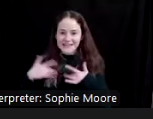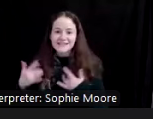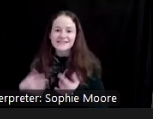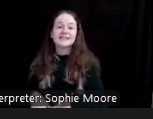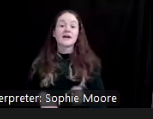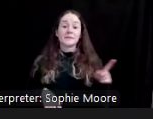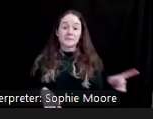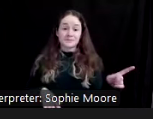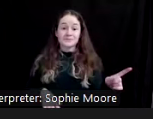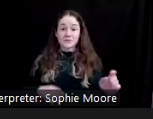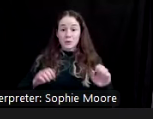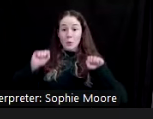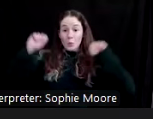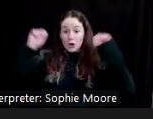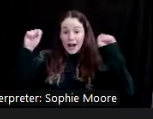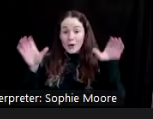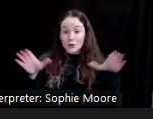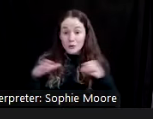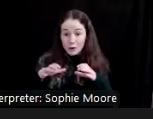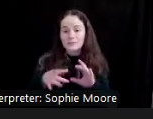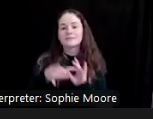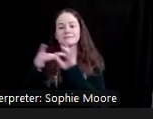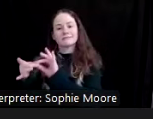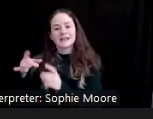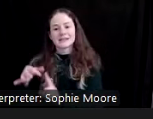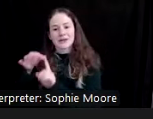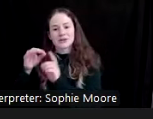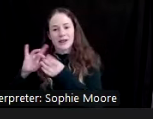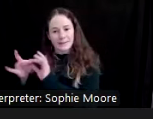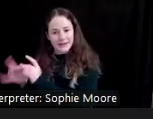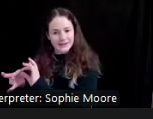workout group um that meets in Winchester on Wednesdays